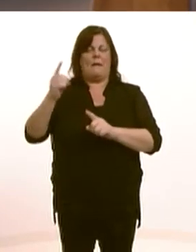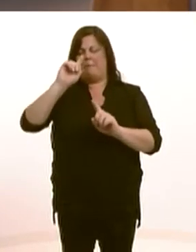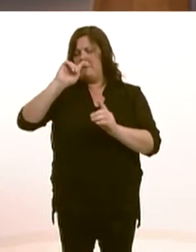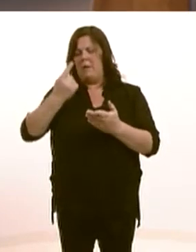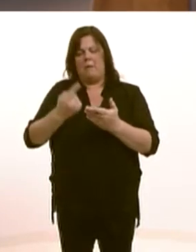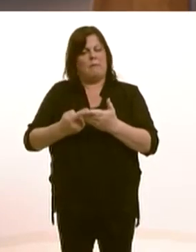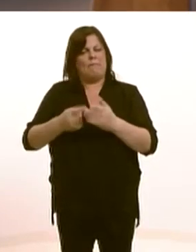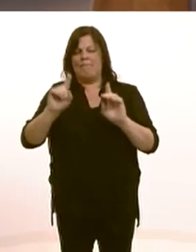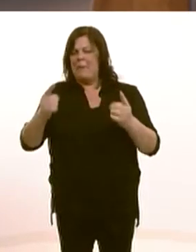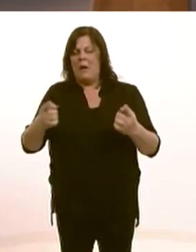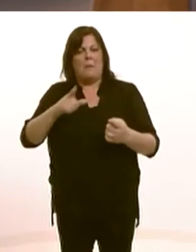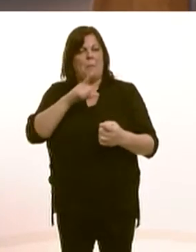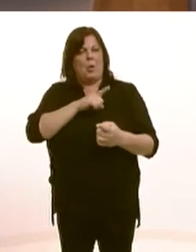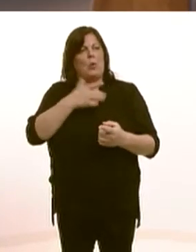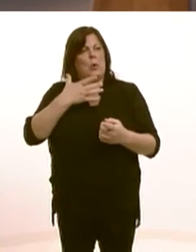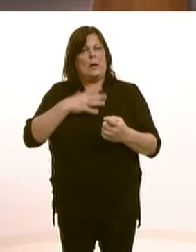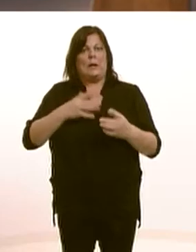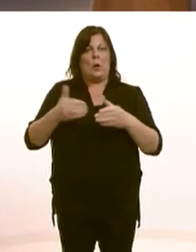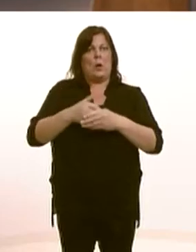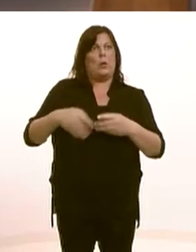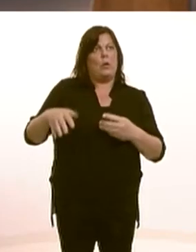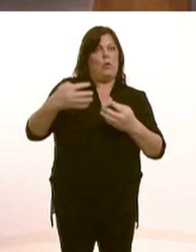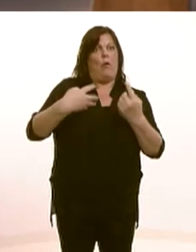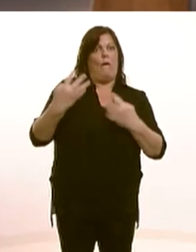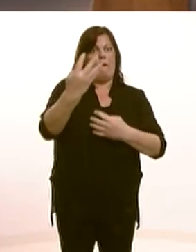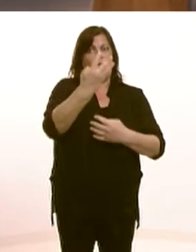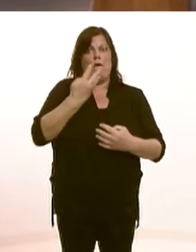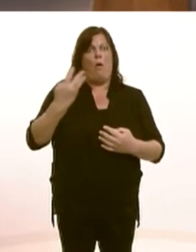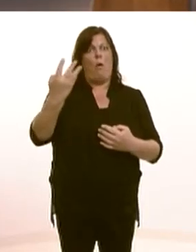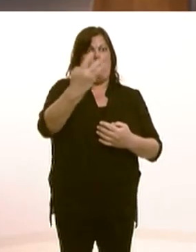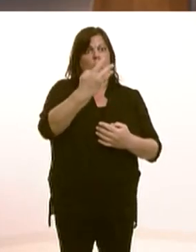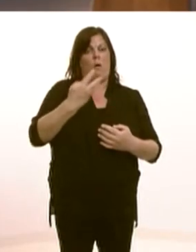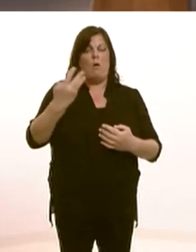they have no role in farming and fisheries as far as Wales and Scotland are concerned.